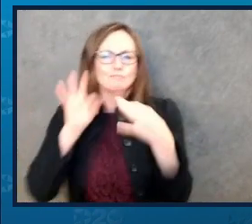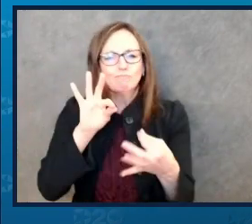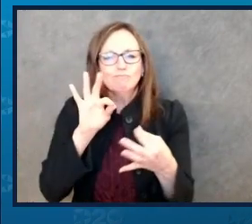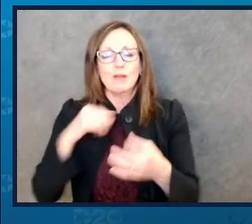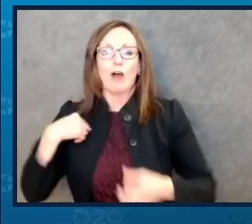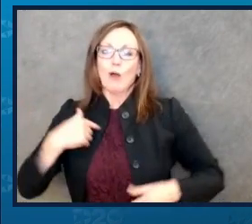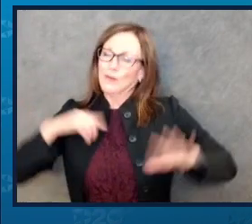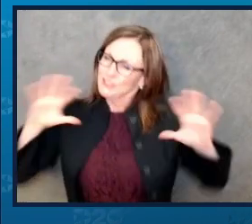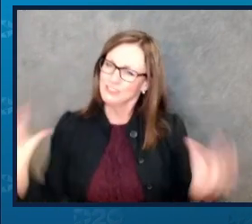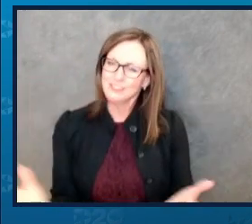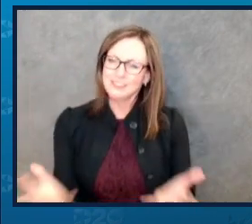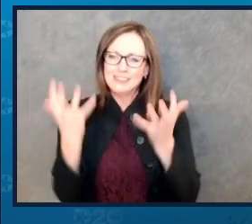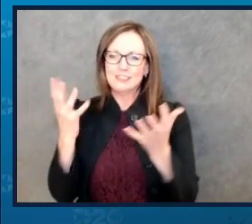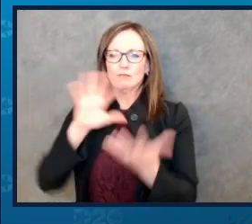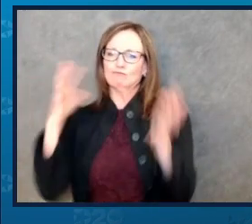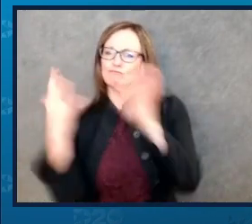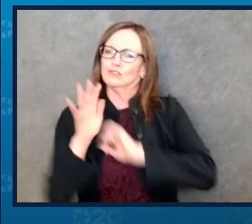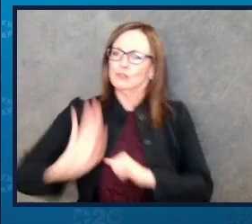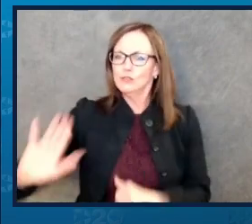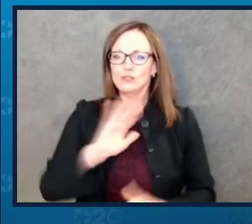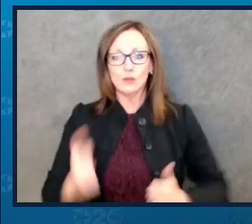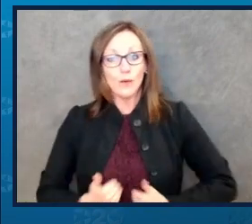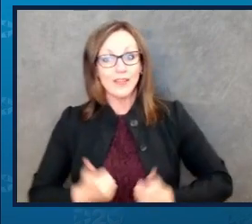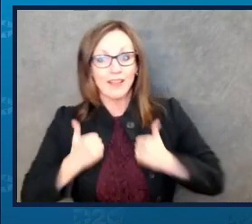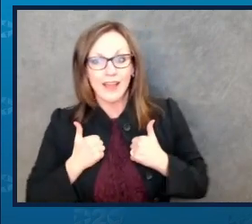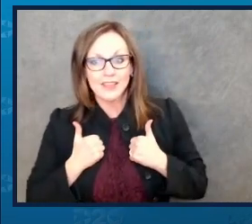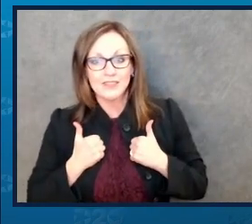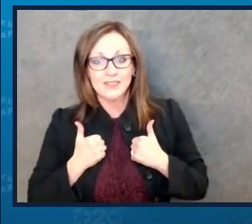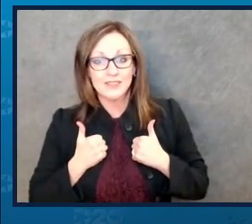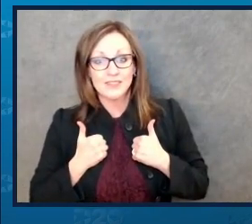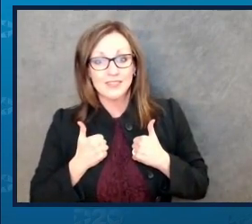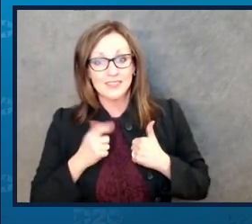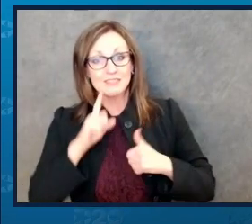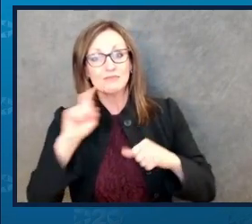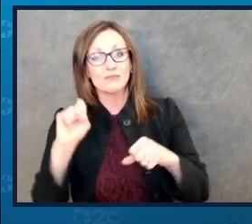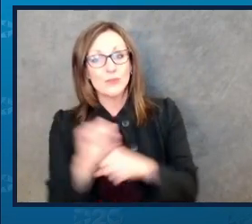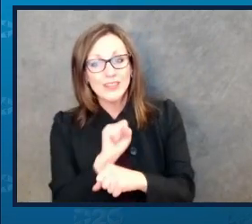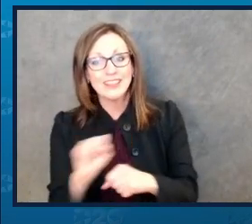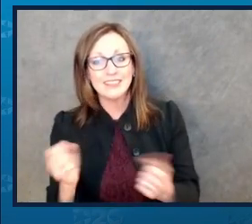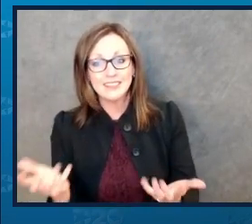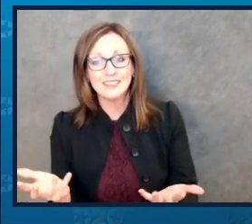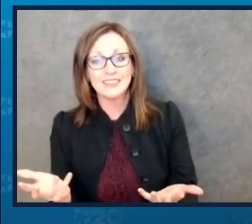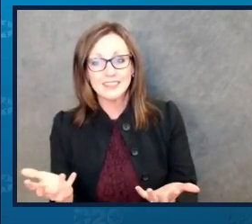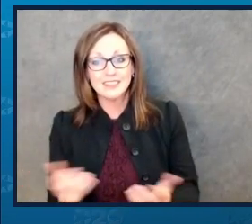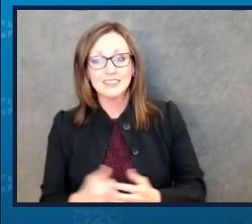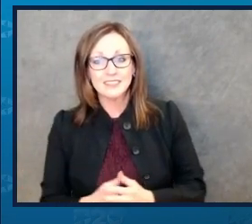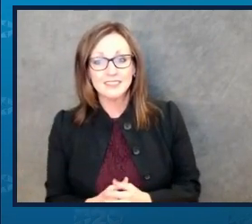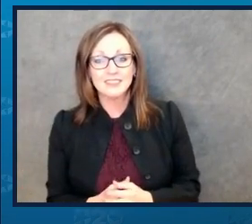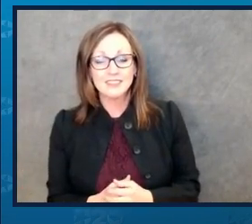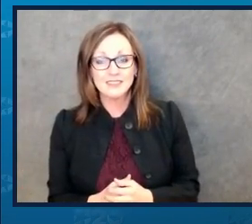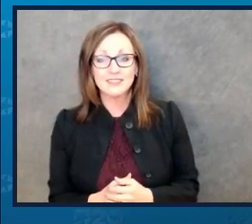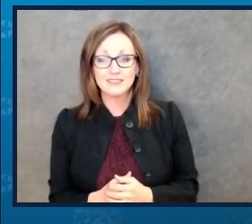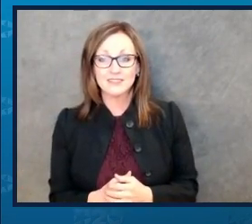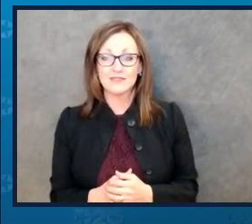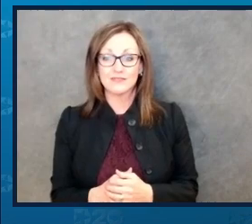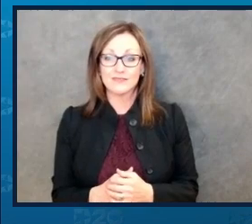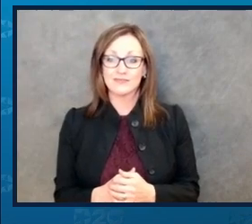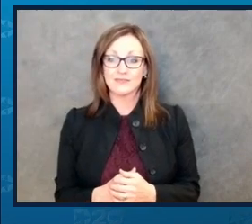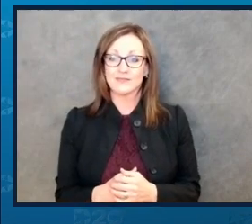REAL. TONIGHT, WE ARE GOING TO HEAR